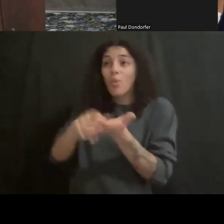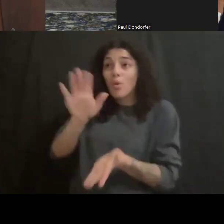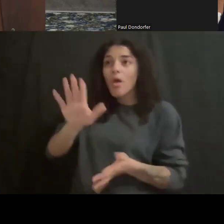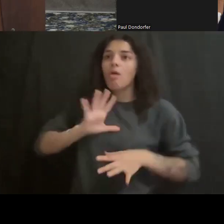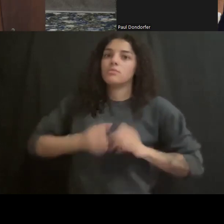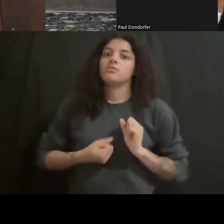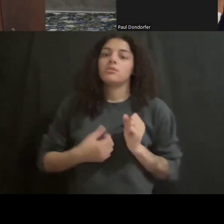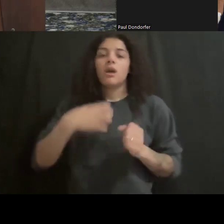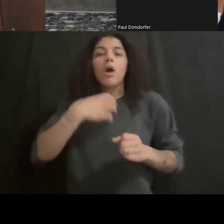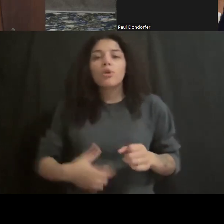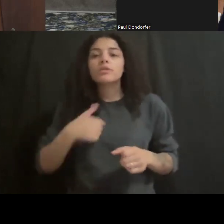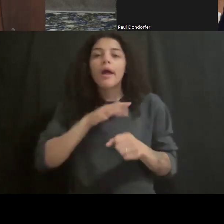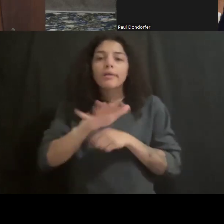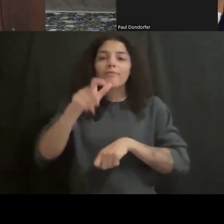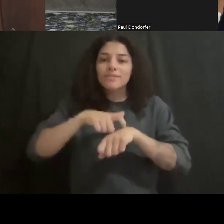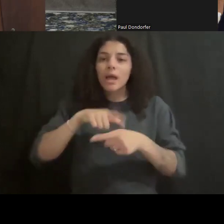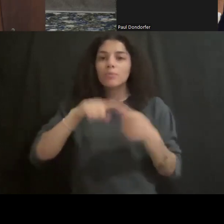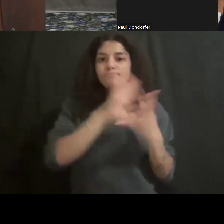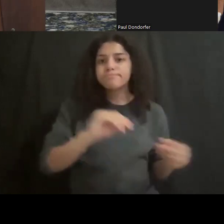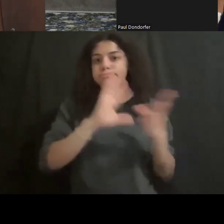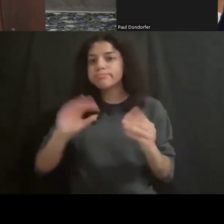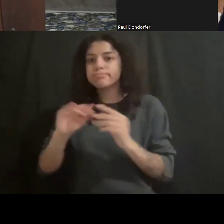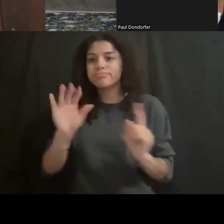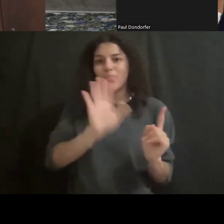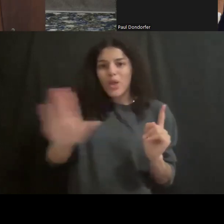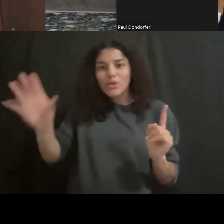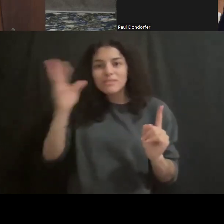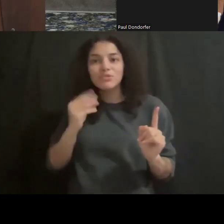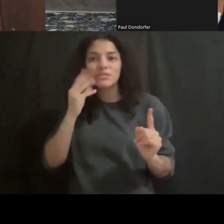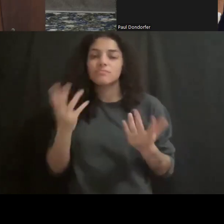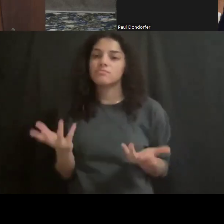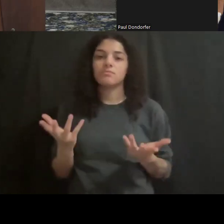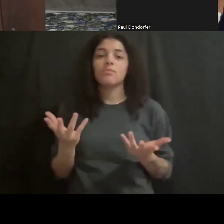to share every one of their stories with you all This is why I can say with great confidence that